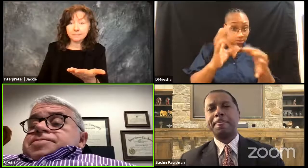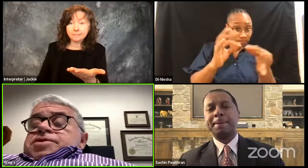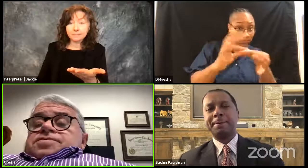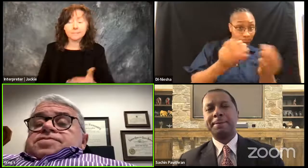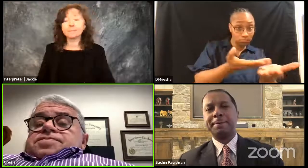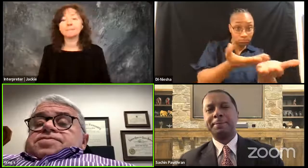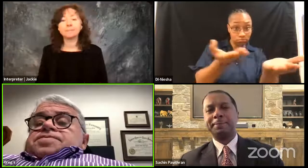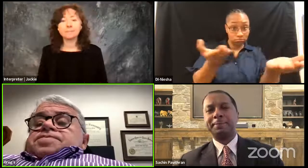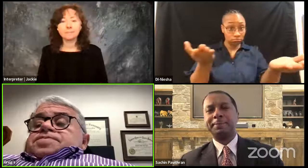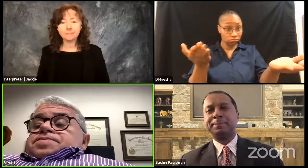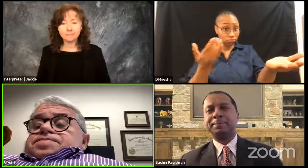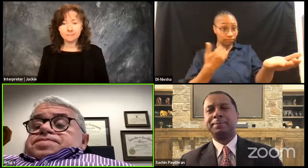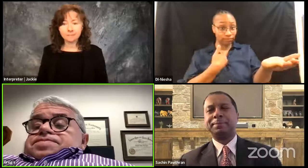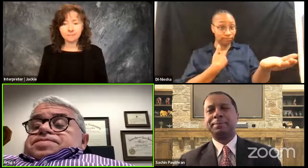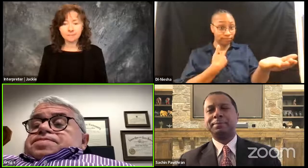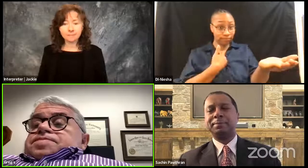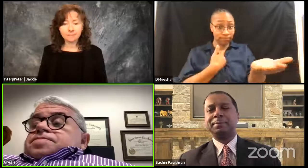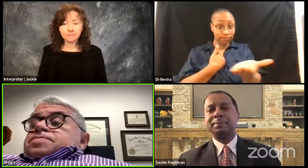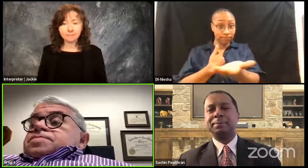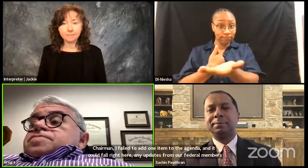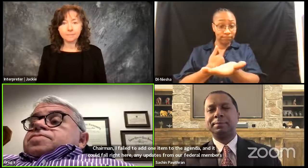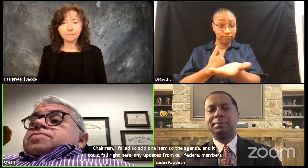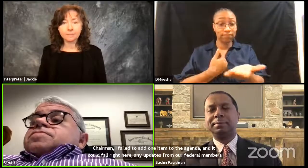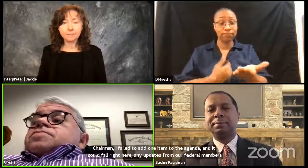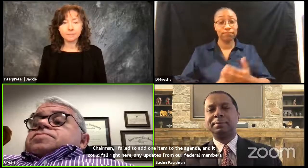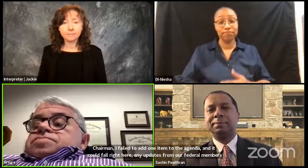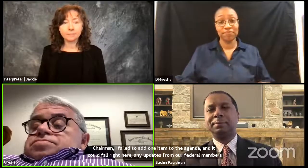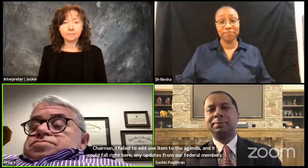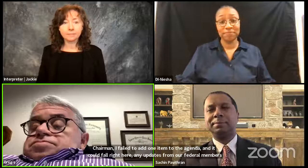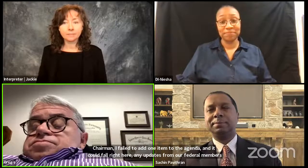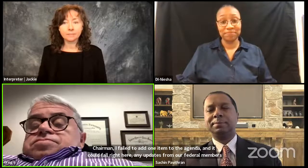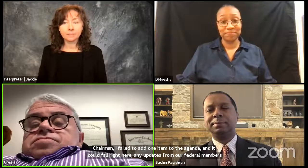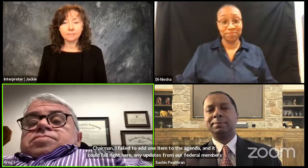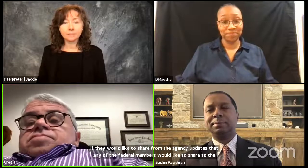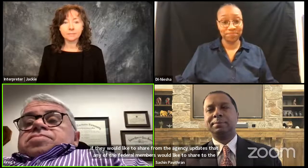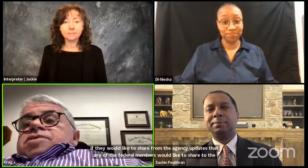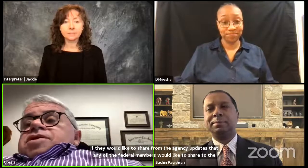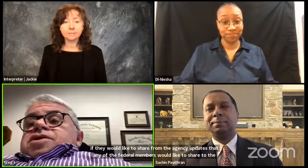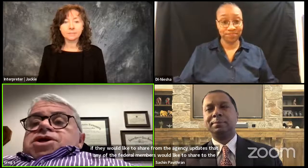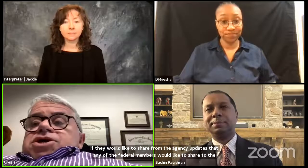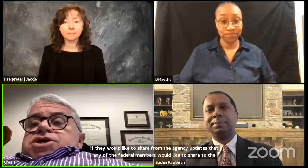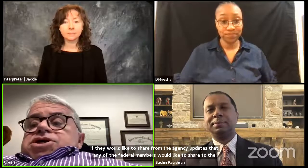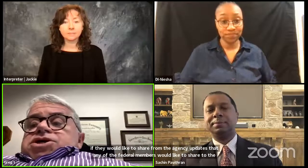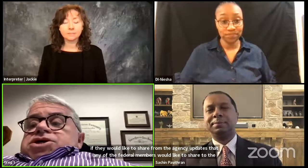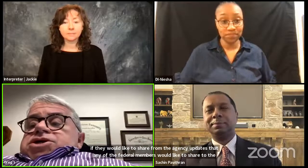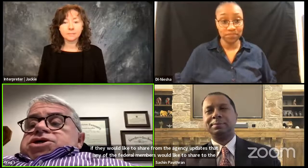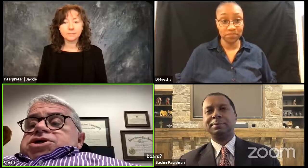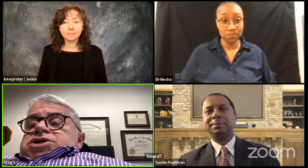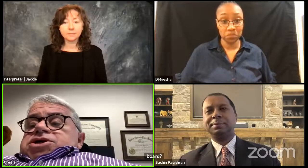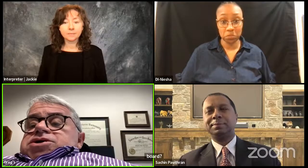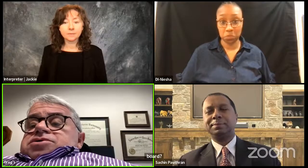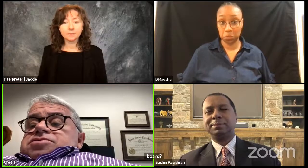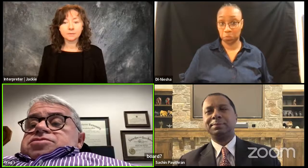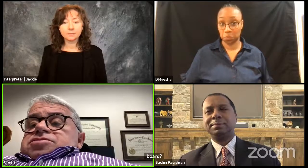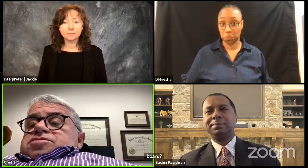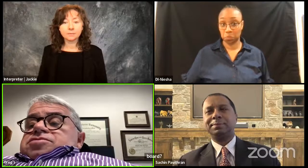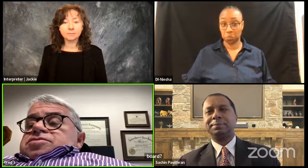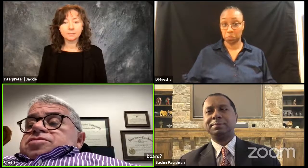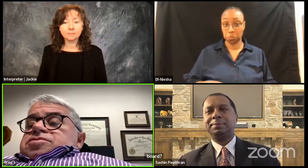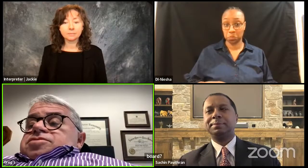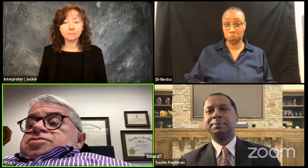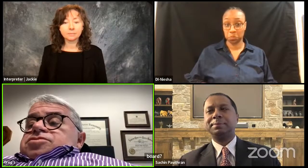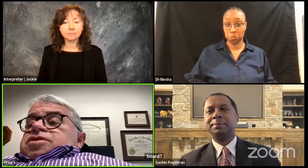Thank you.